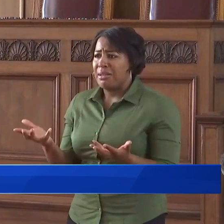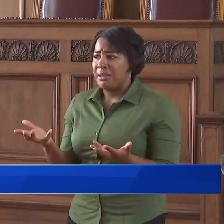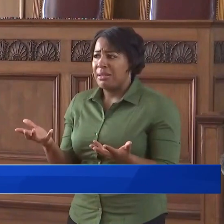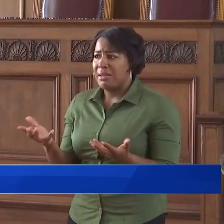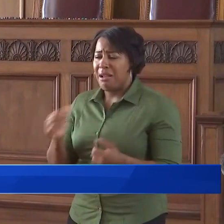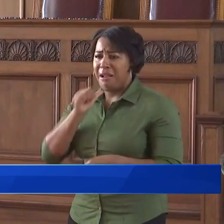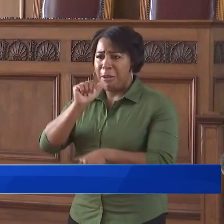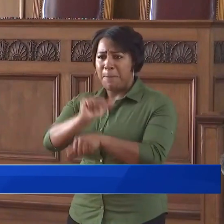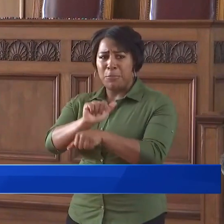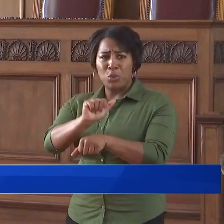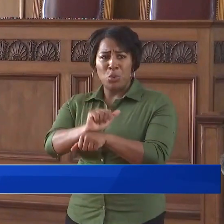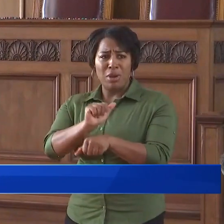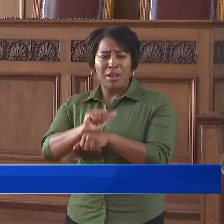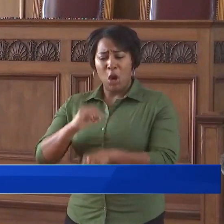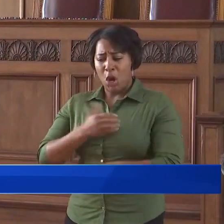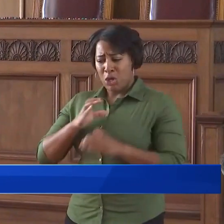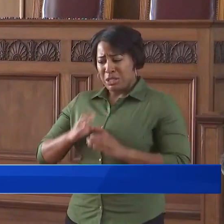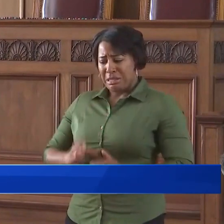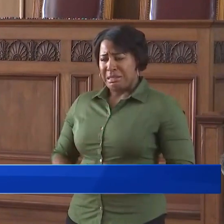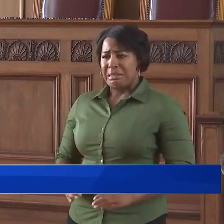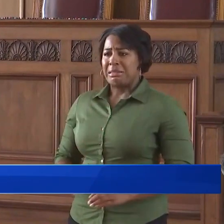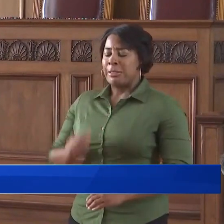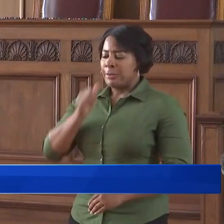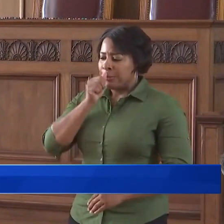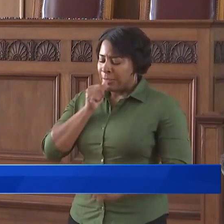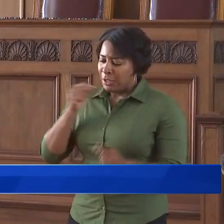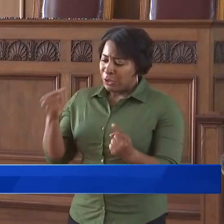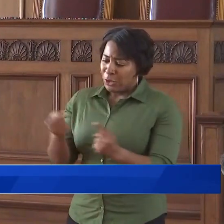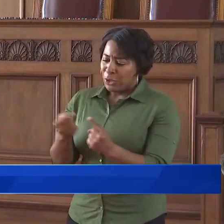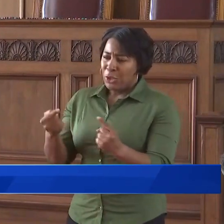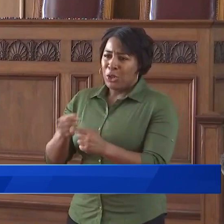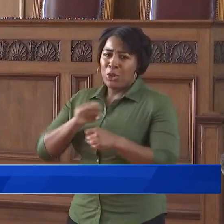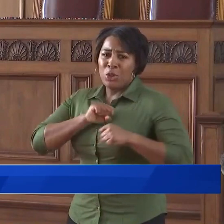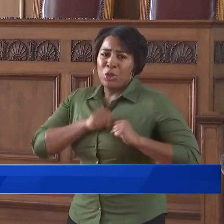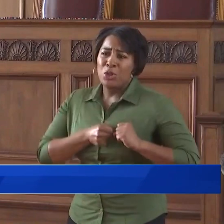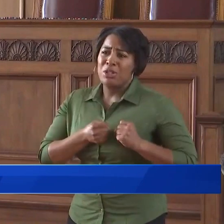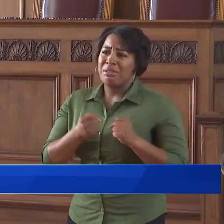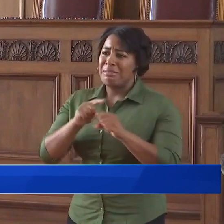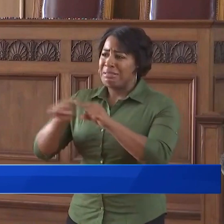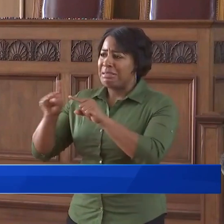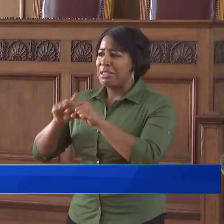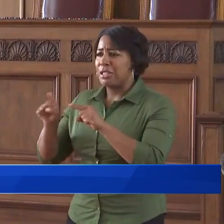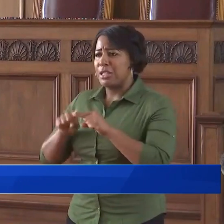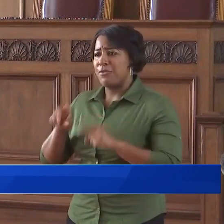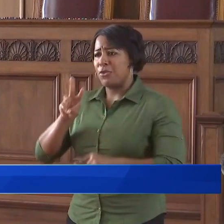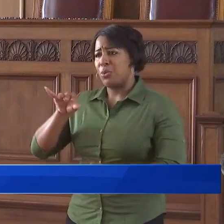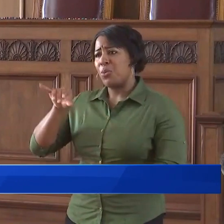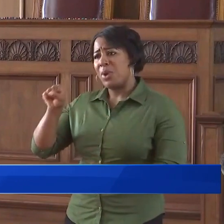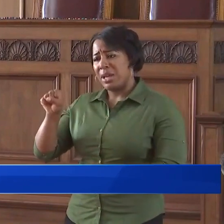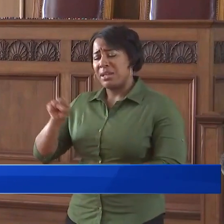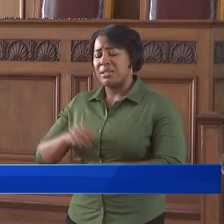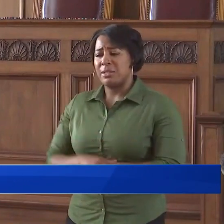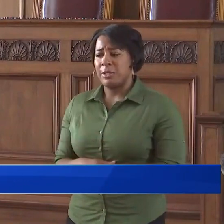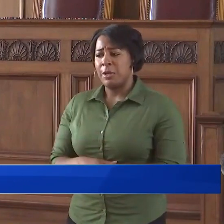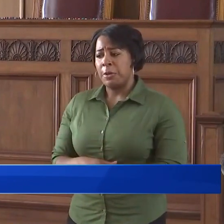EXPECTED TO BE JOINED BY STATE HEALTH OFFICER DR. SCOTT HARRIS---DURING THE NEWS CONFERENCE--TO TALK ABOUT THE LATEST SPIKE IN REPORTED